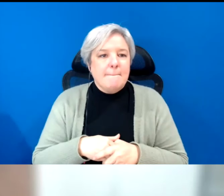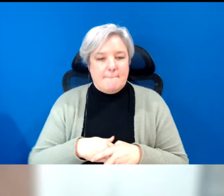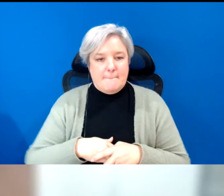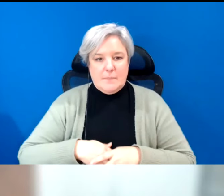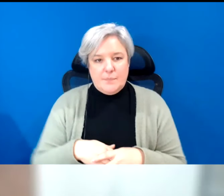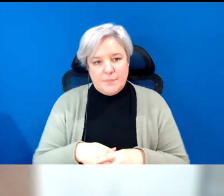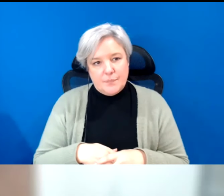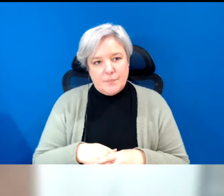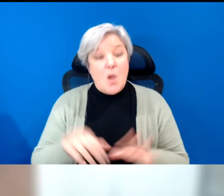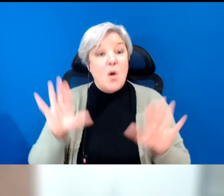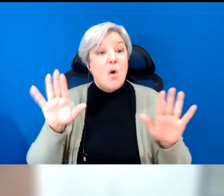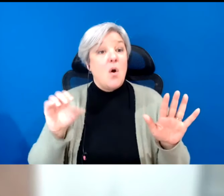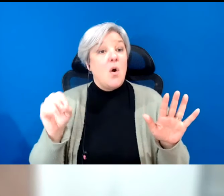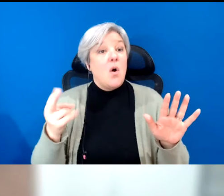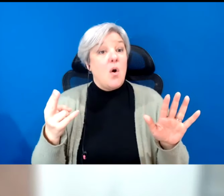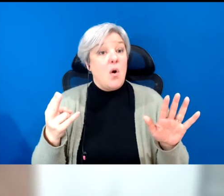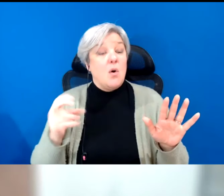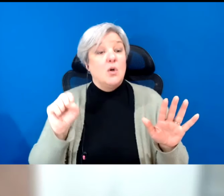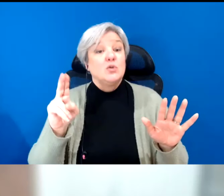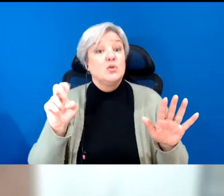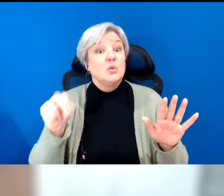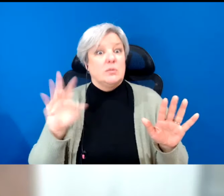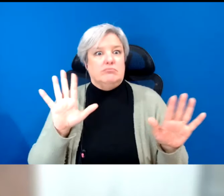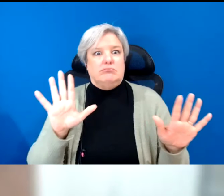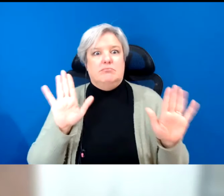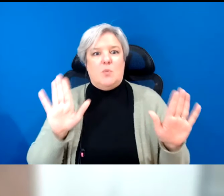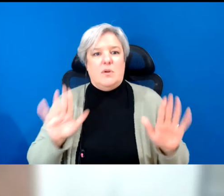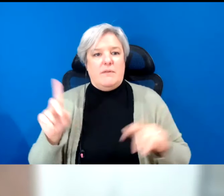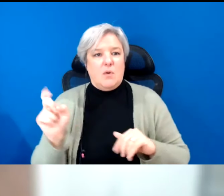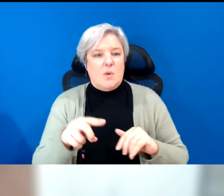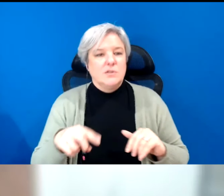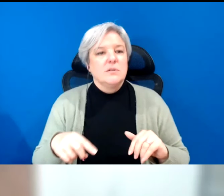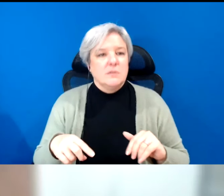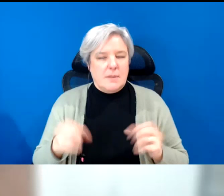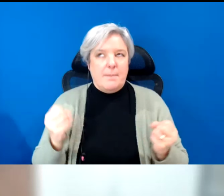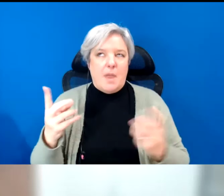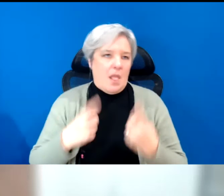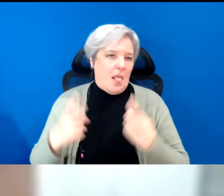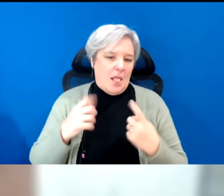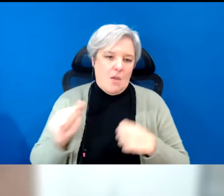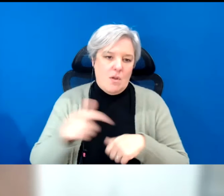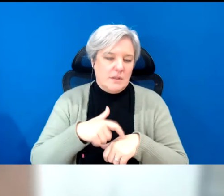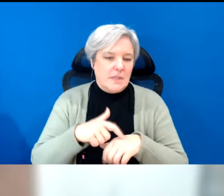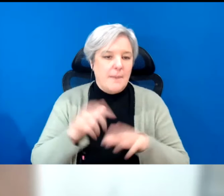to oh it's used in as a fantastic question. And we we get questions like this all of the time about